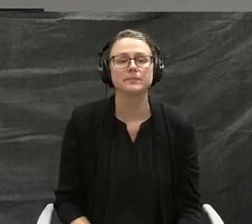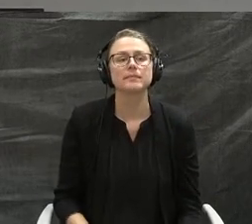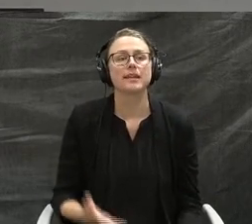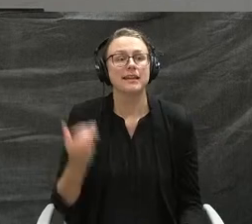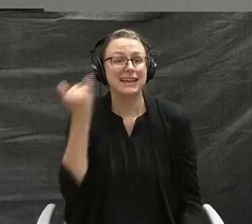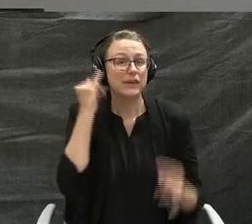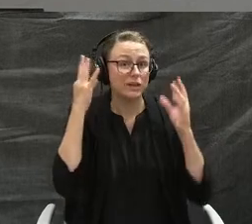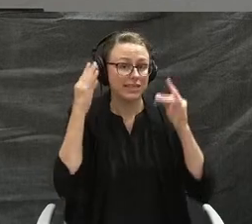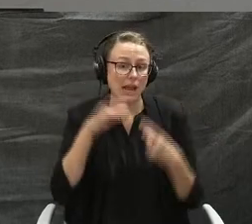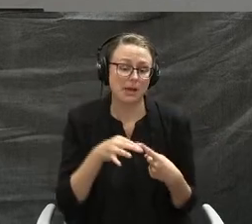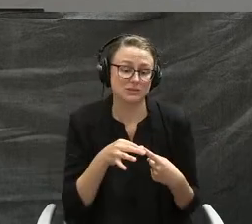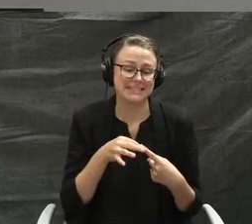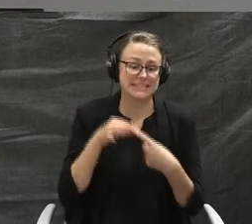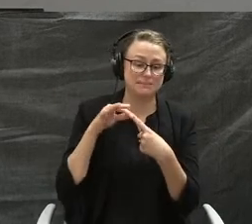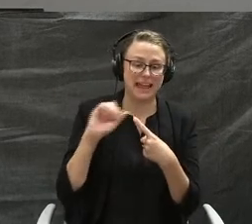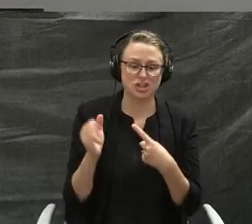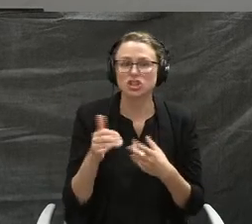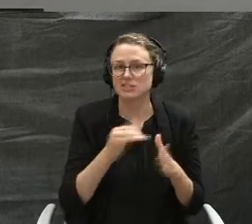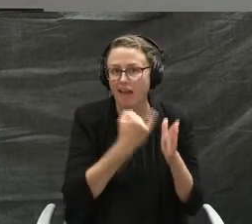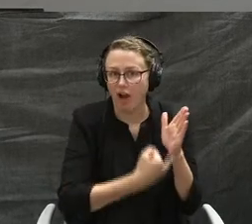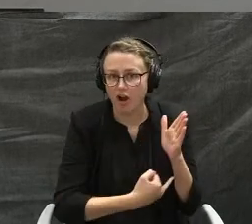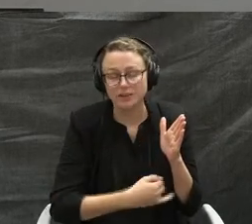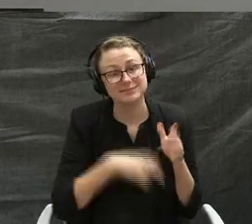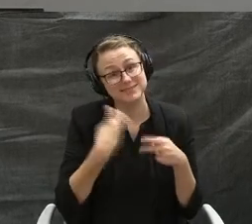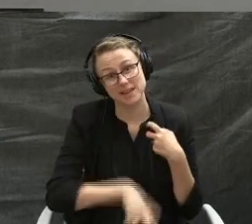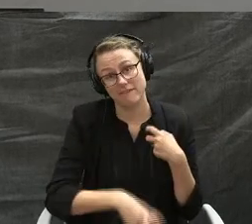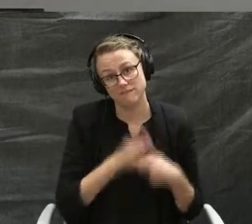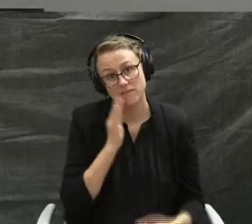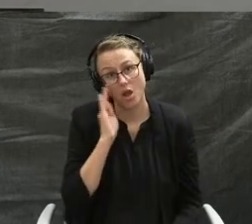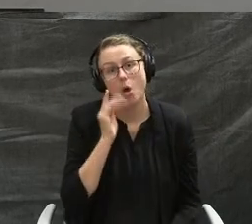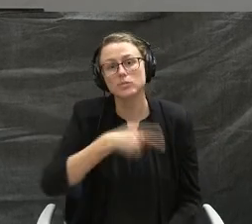Art is really difficult at home and so we would have supply